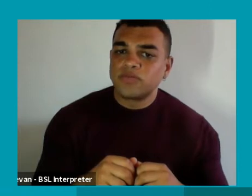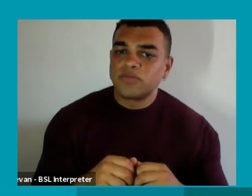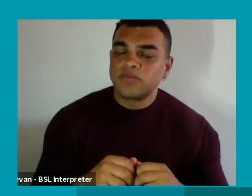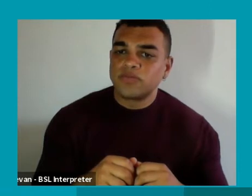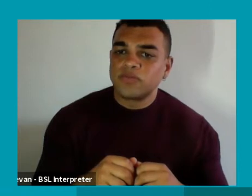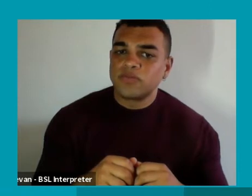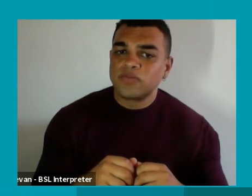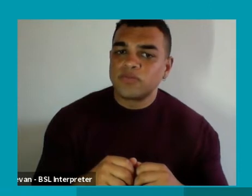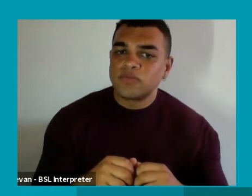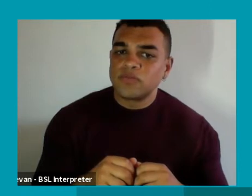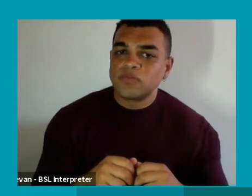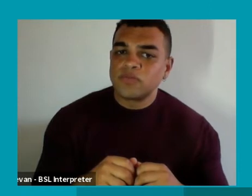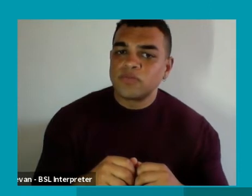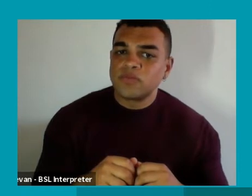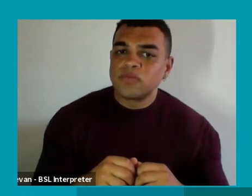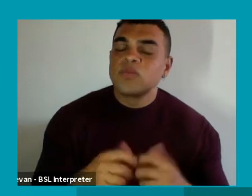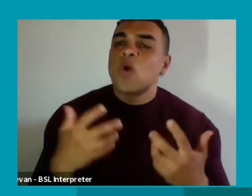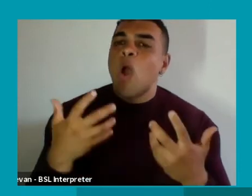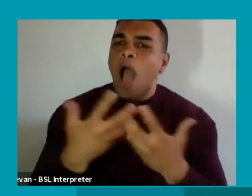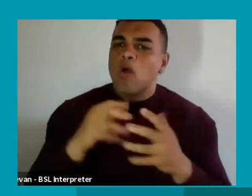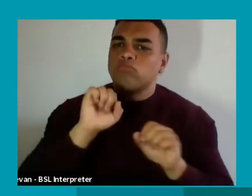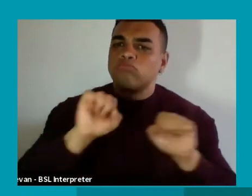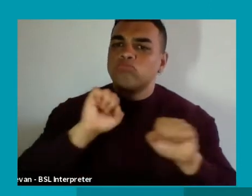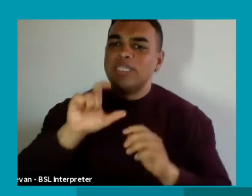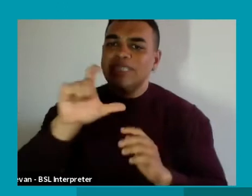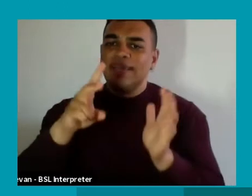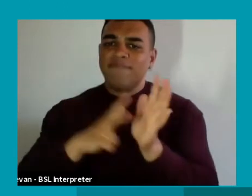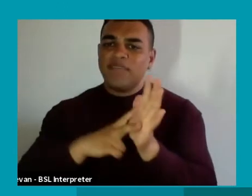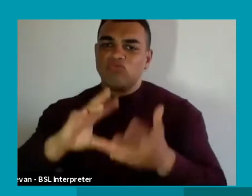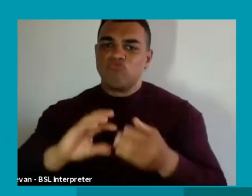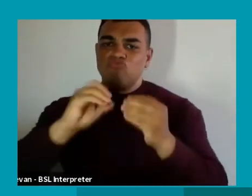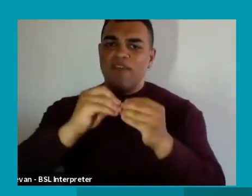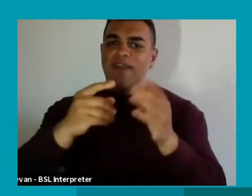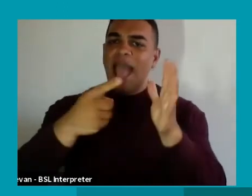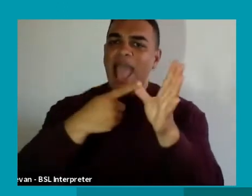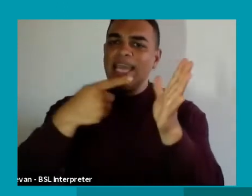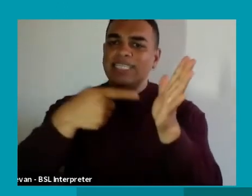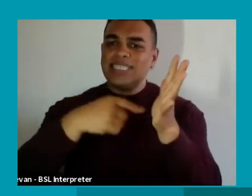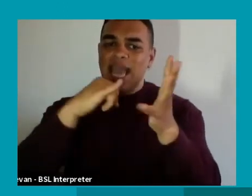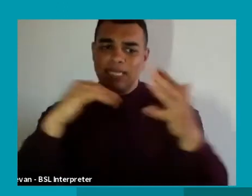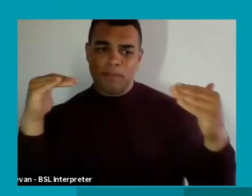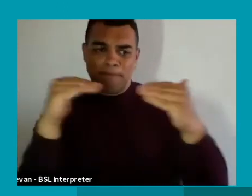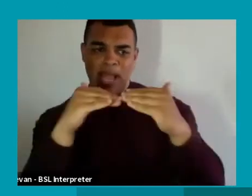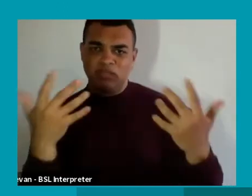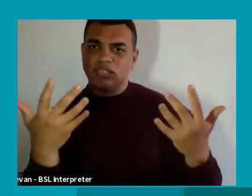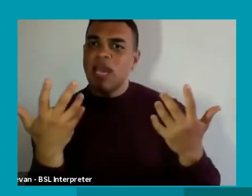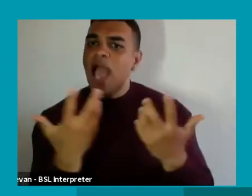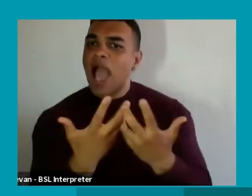So here's a couple of quick tips to help you bypass that bot and to get your CV shortlisted.